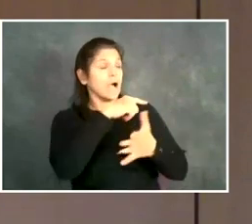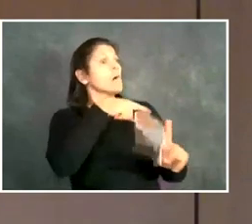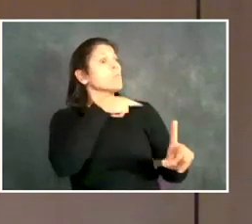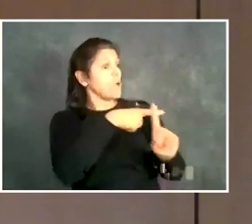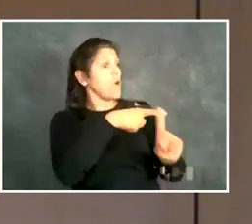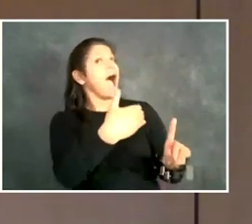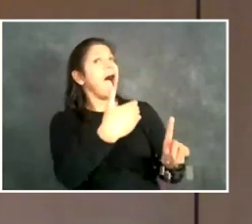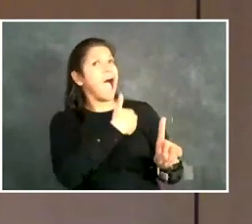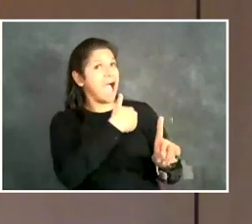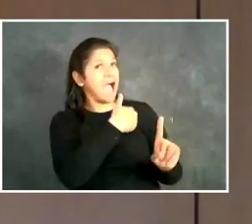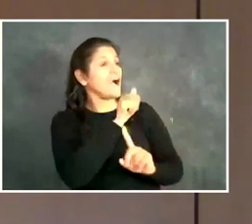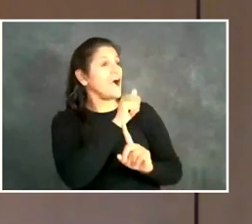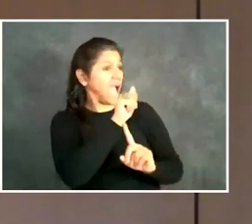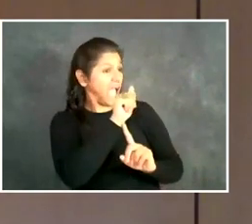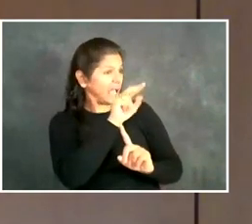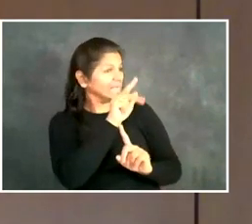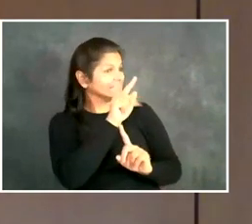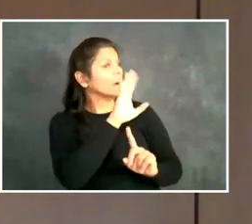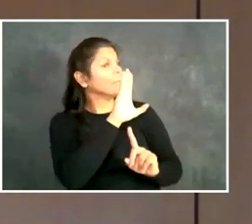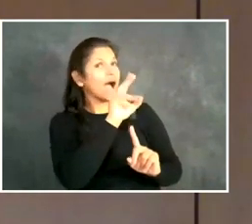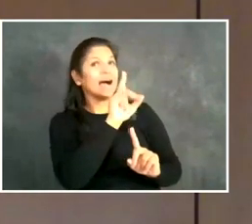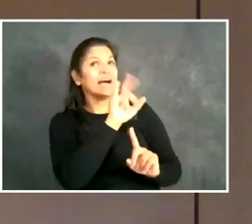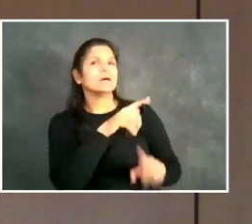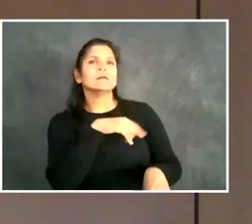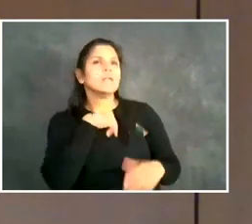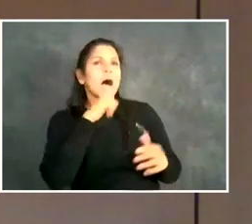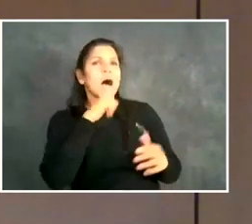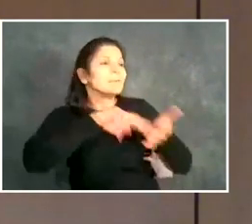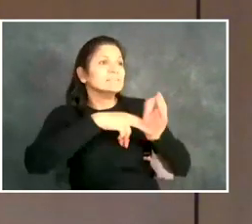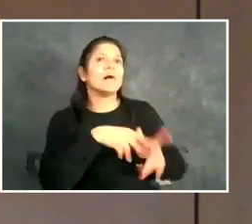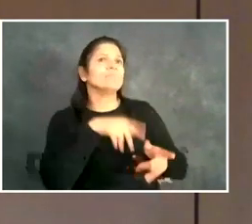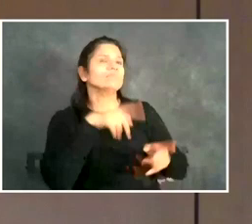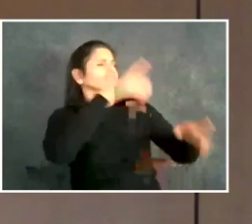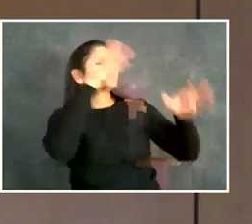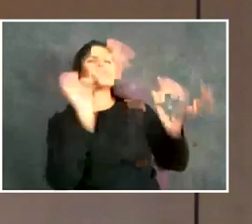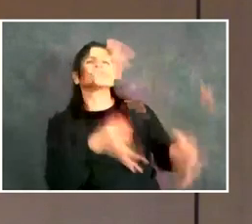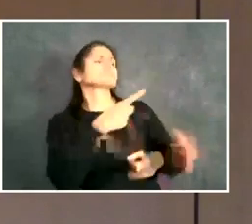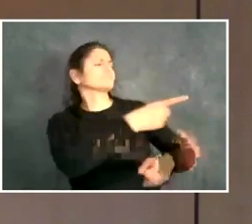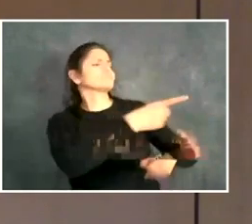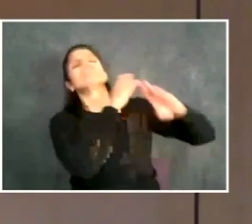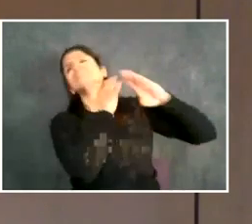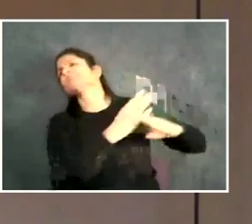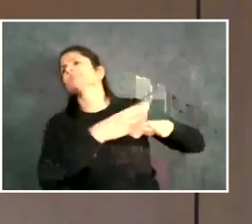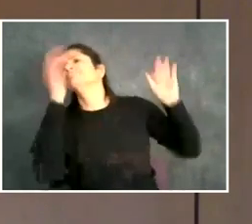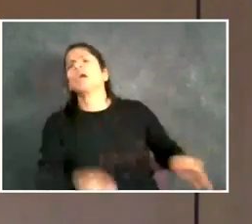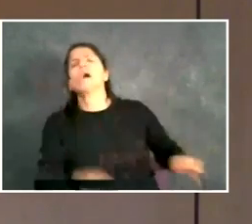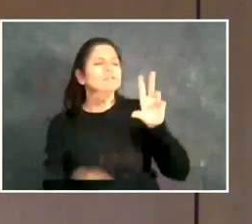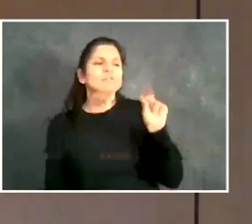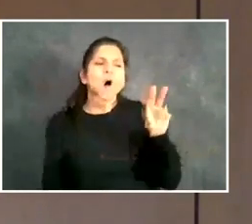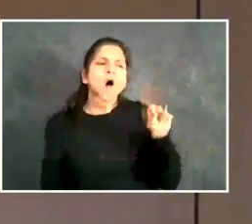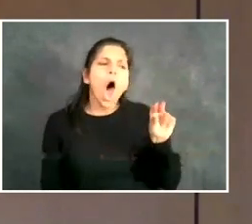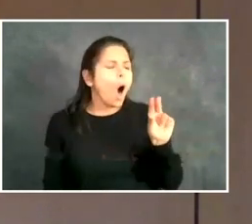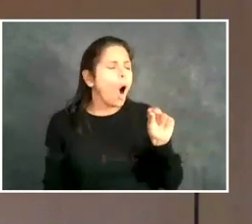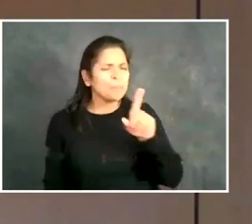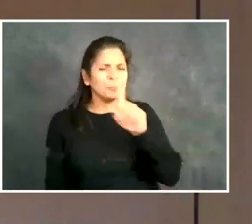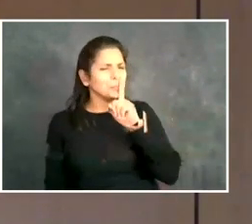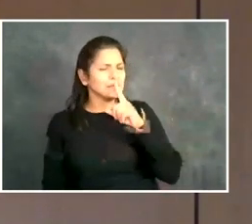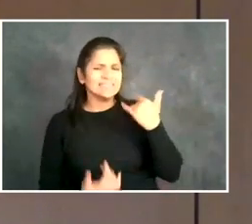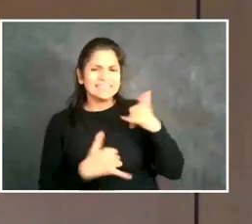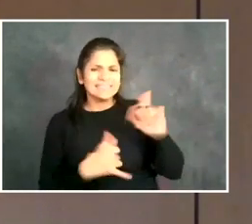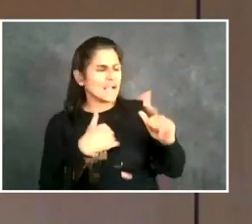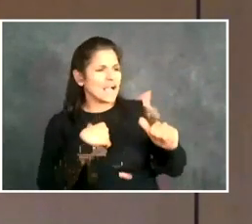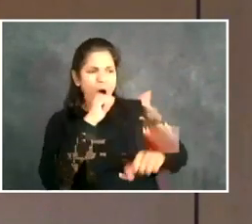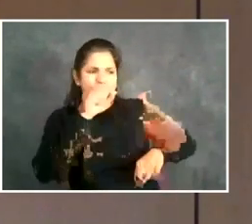THOSE ANTIBODIES.